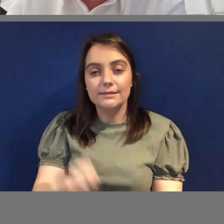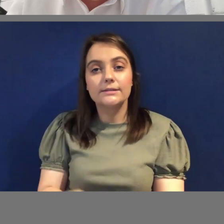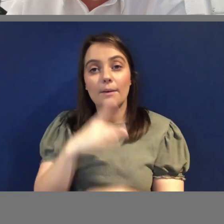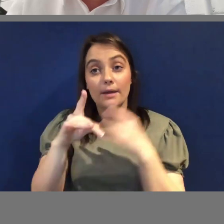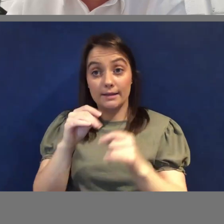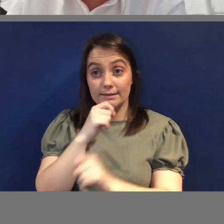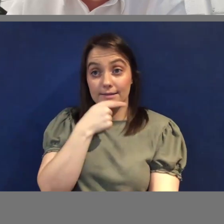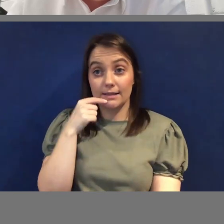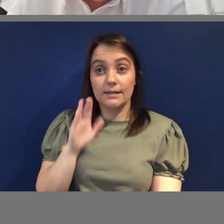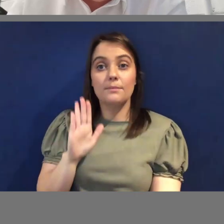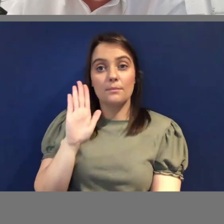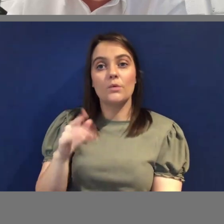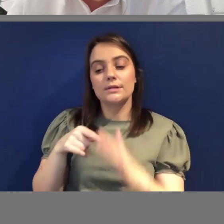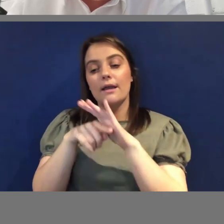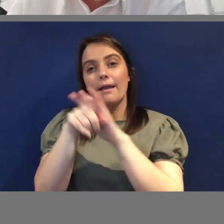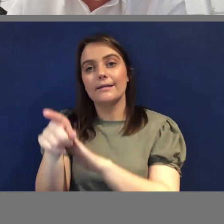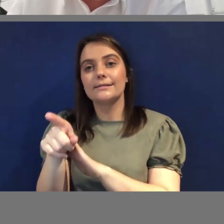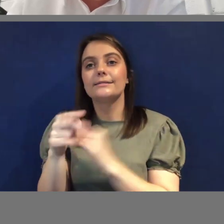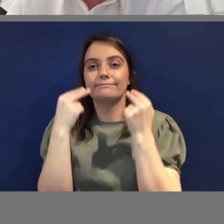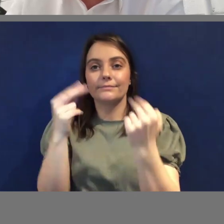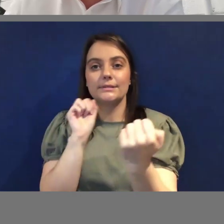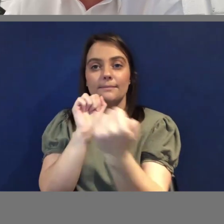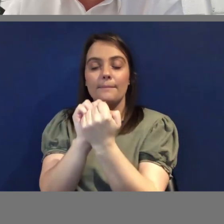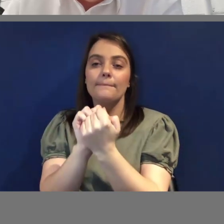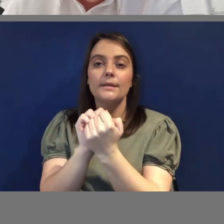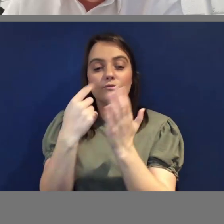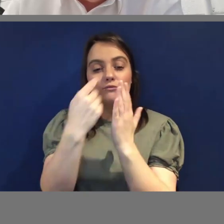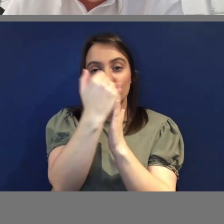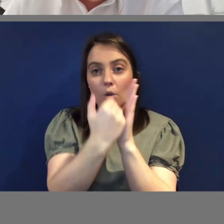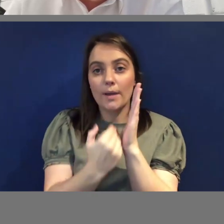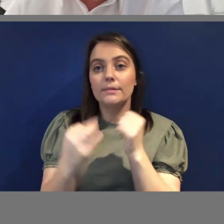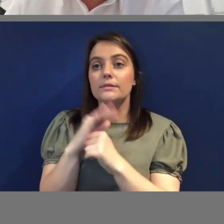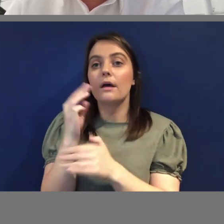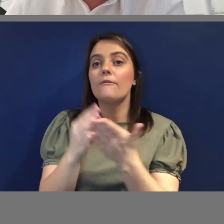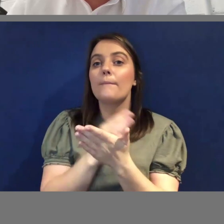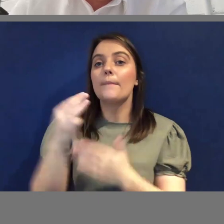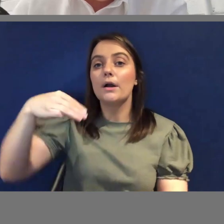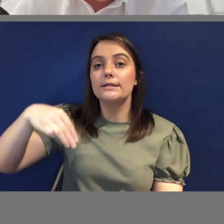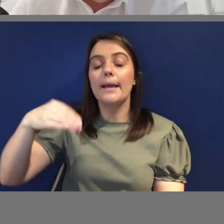that building exits need to meet the requirements of part M in the building regulations so we come